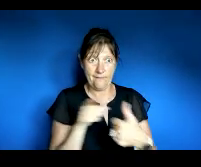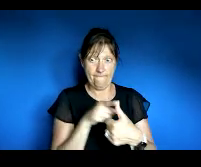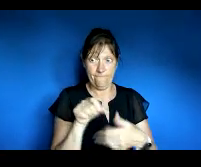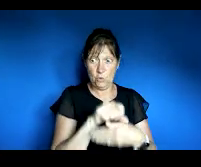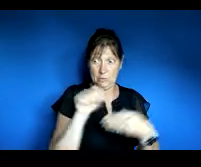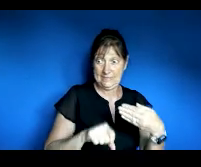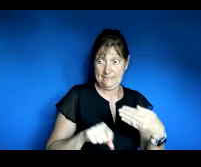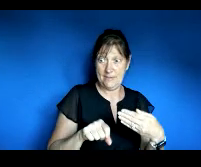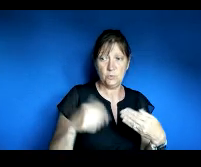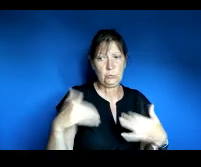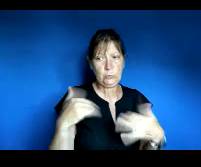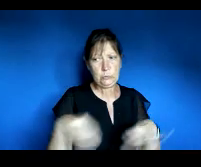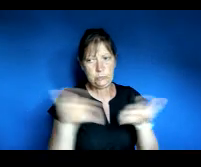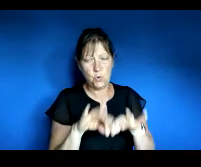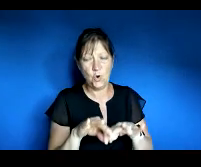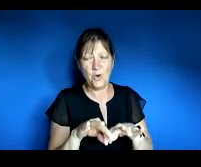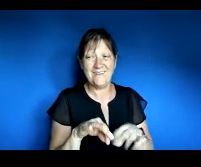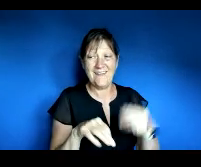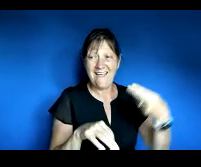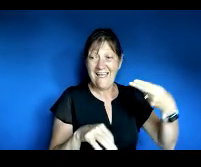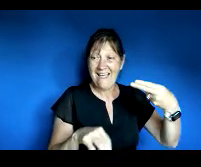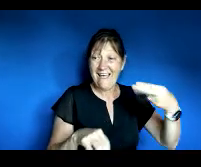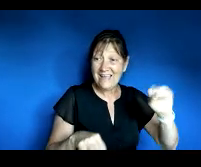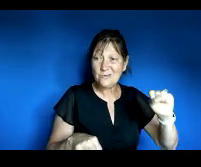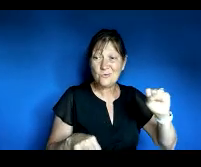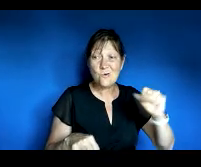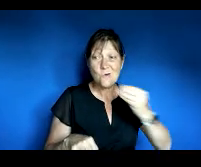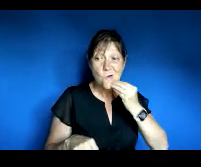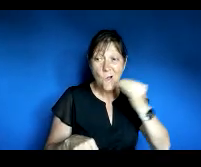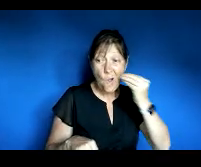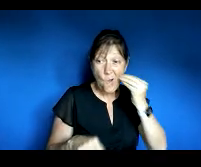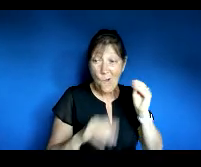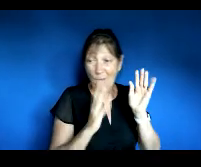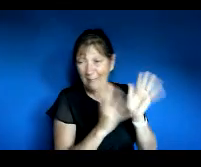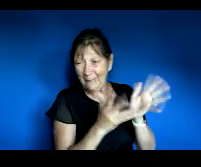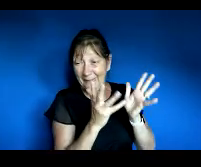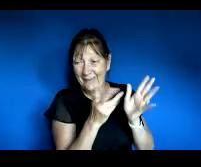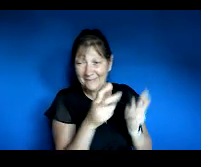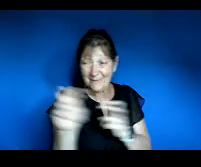where that transition can be pretty jarring, you know, consider taking a lighter course load.